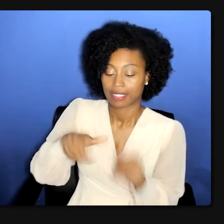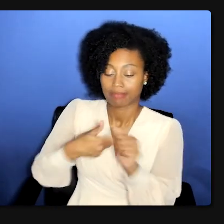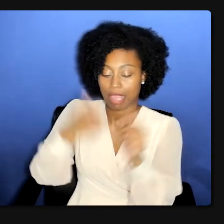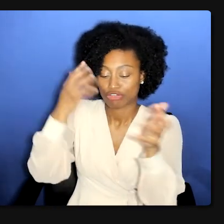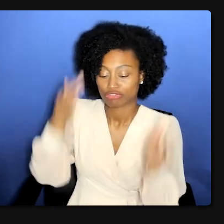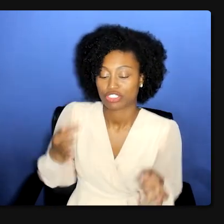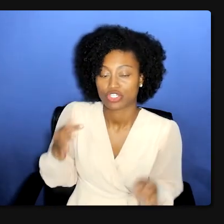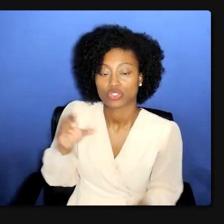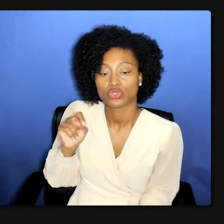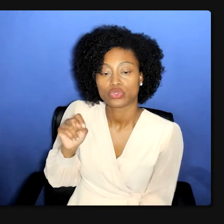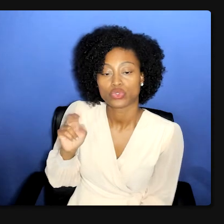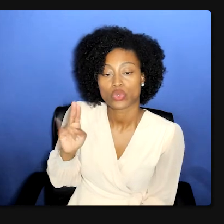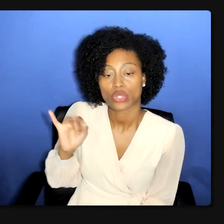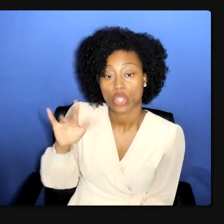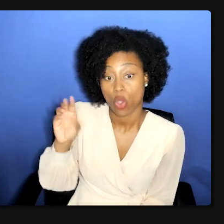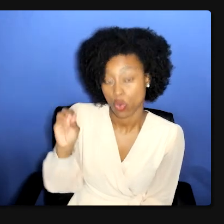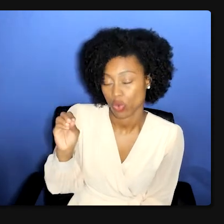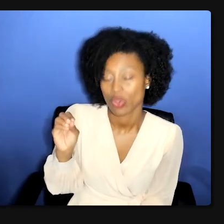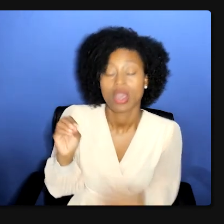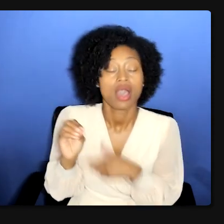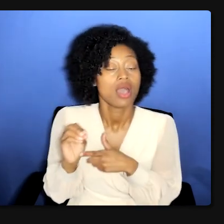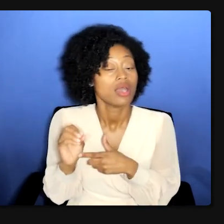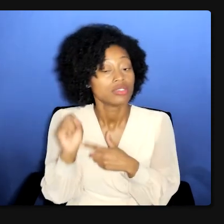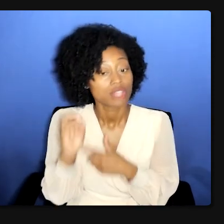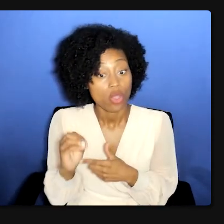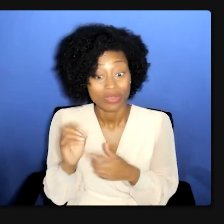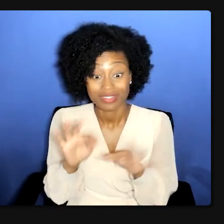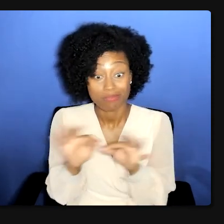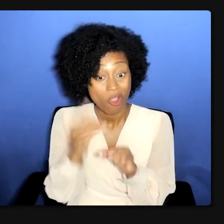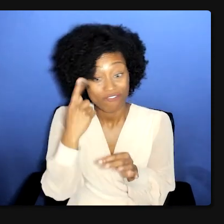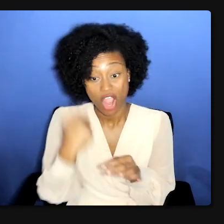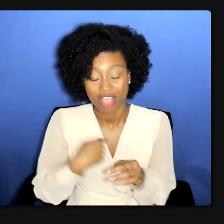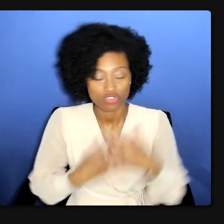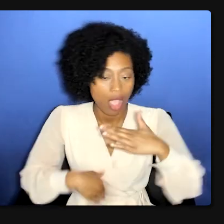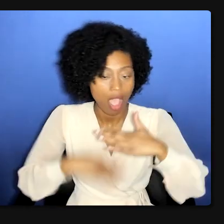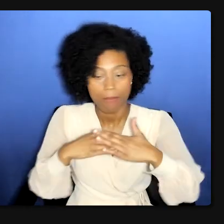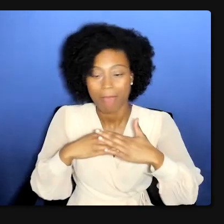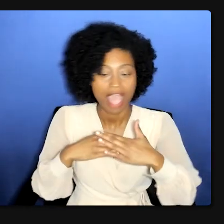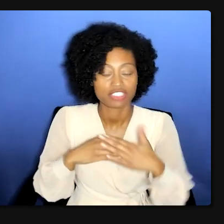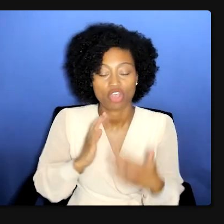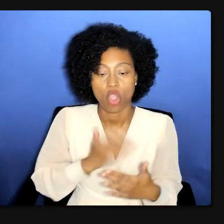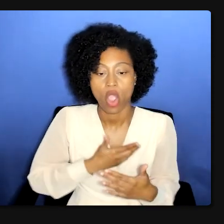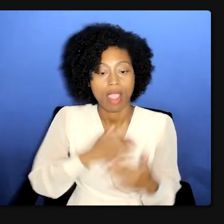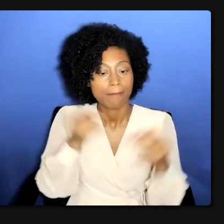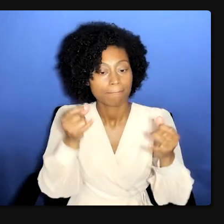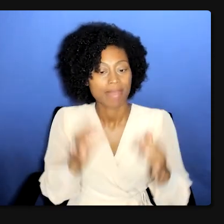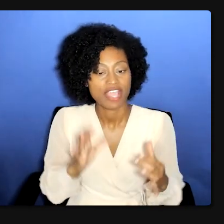it is really critical and key to us being able to optimize the player experience,